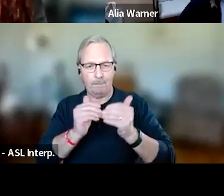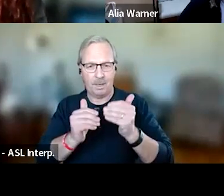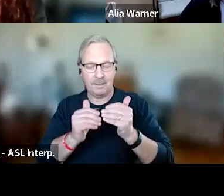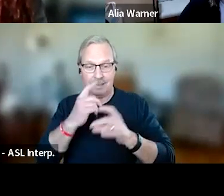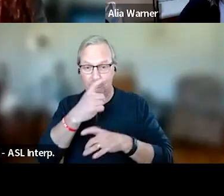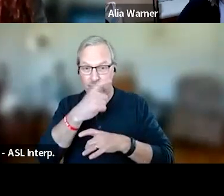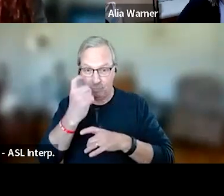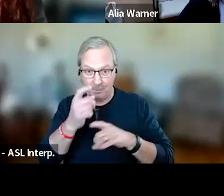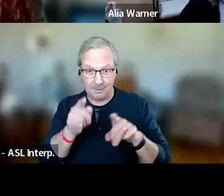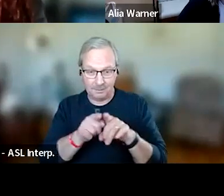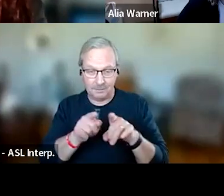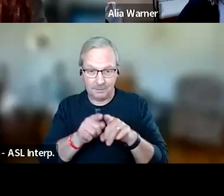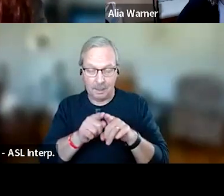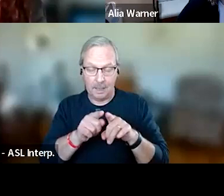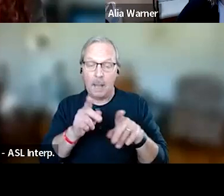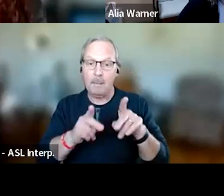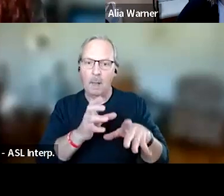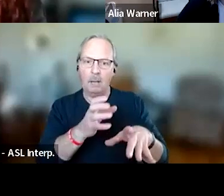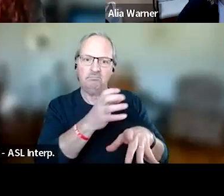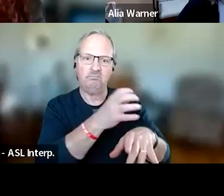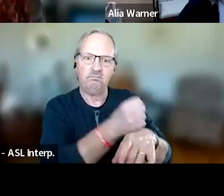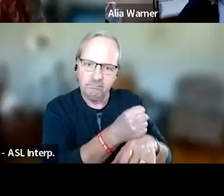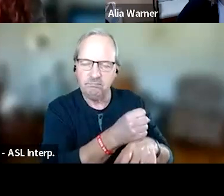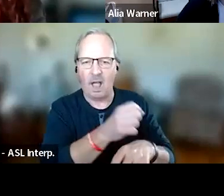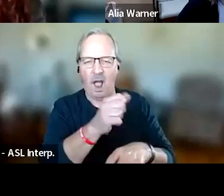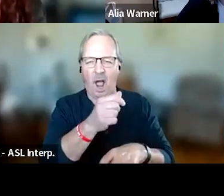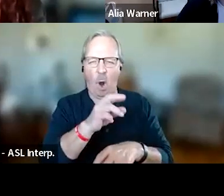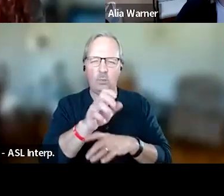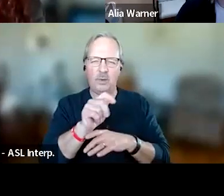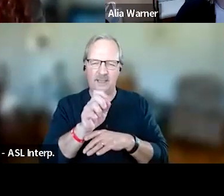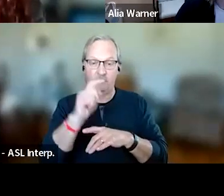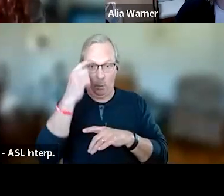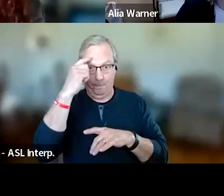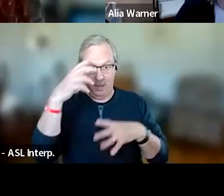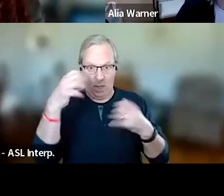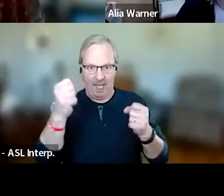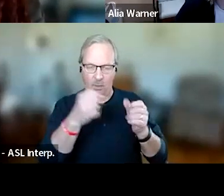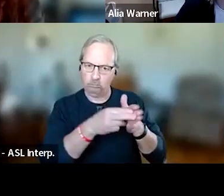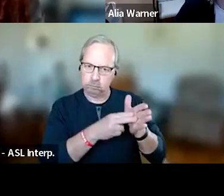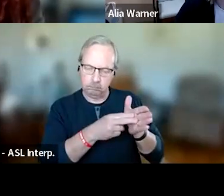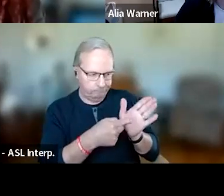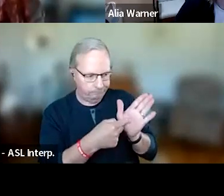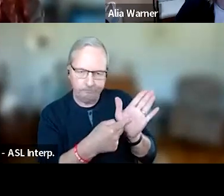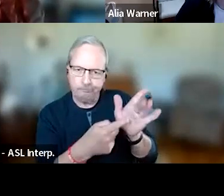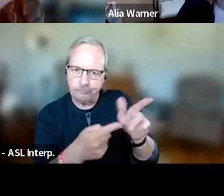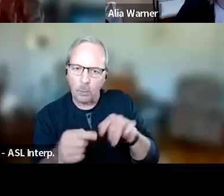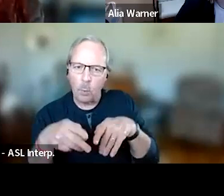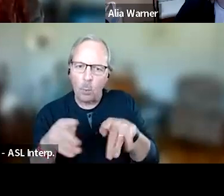is when people are arrested for a mental health warrant like on their way to a facility which none